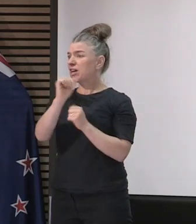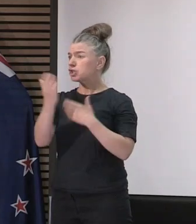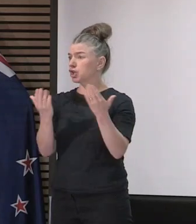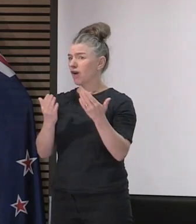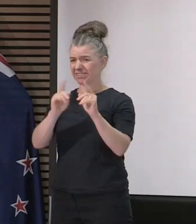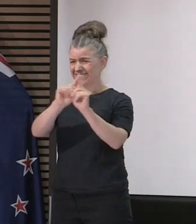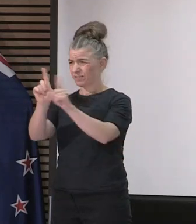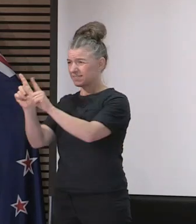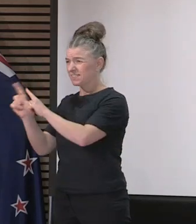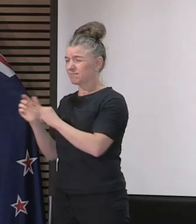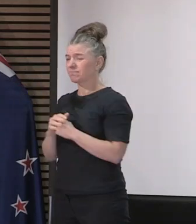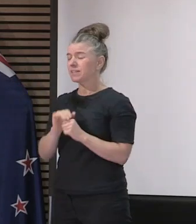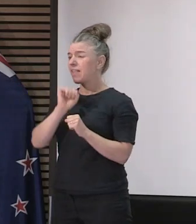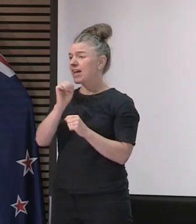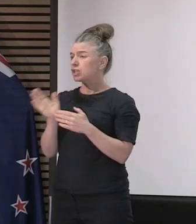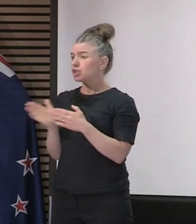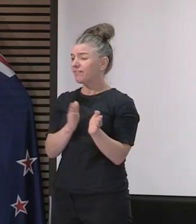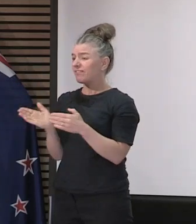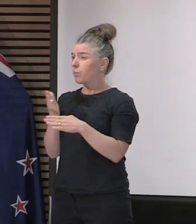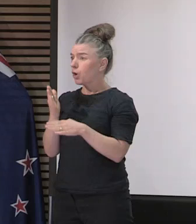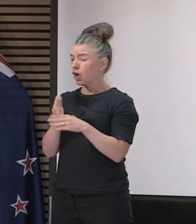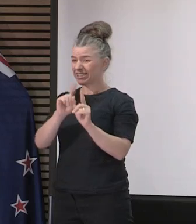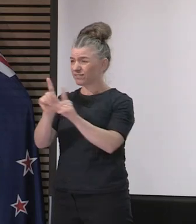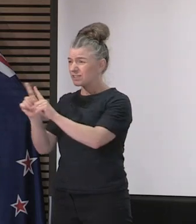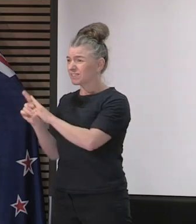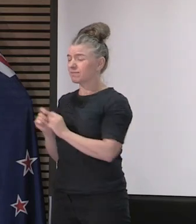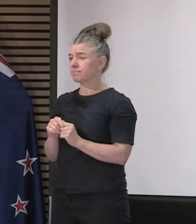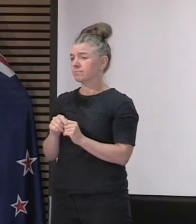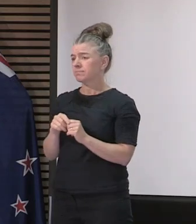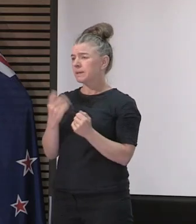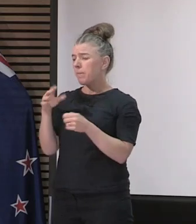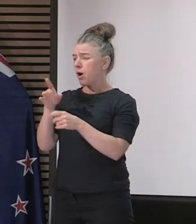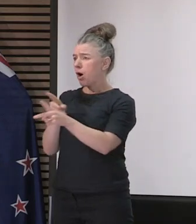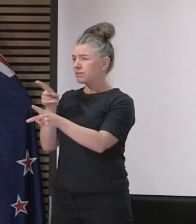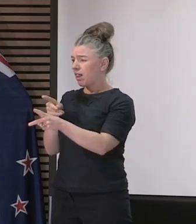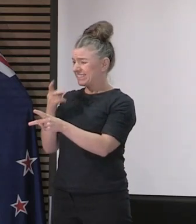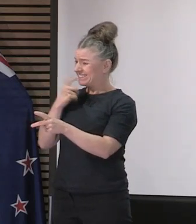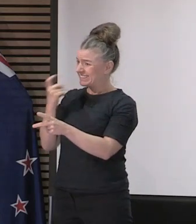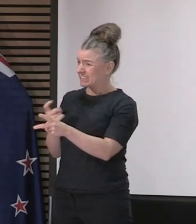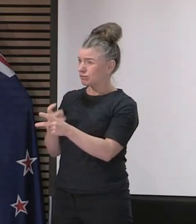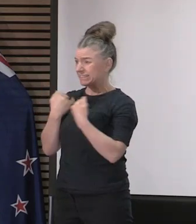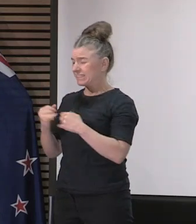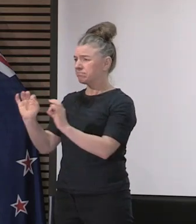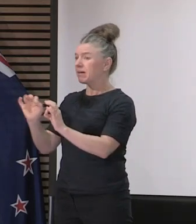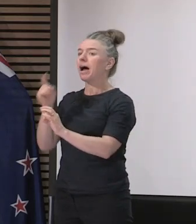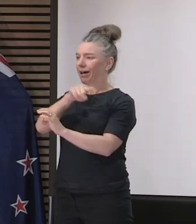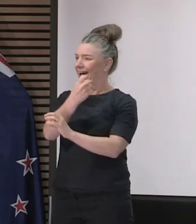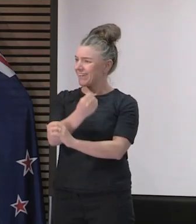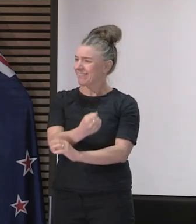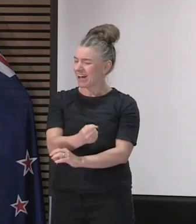services they provide, the way their wards are configured, the number of staff on a shift, the seriousness of the